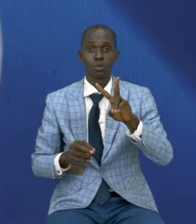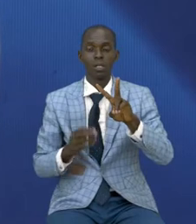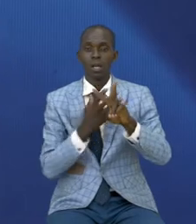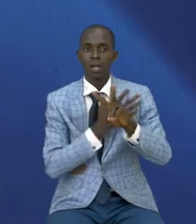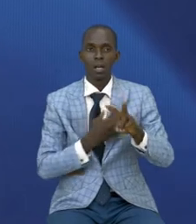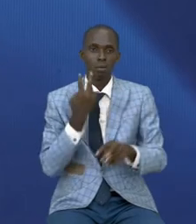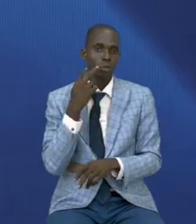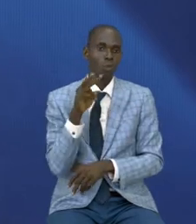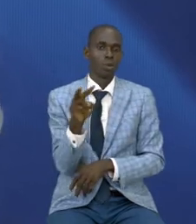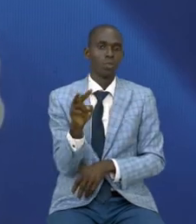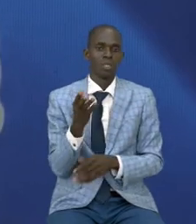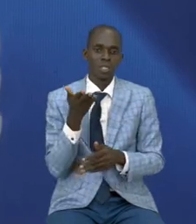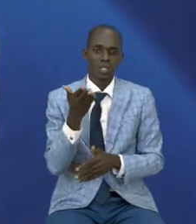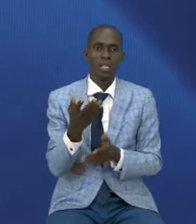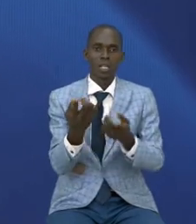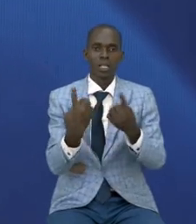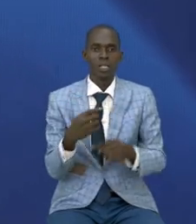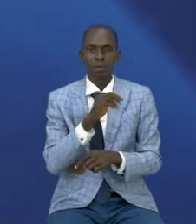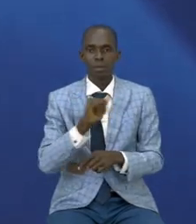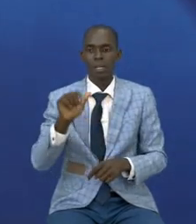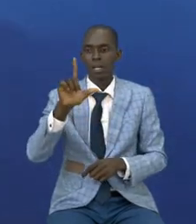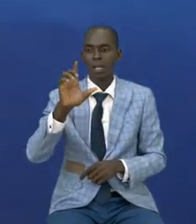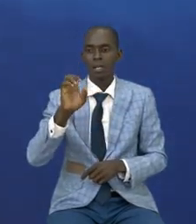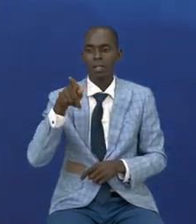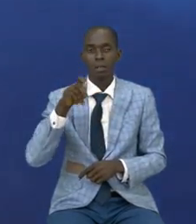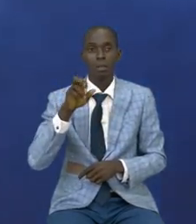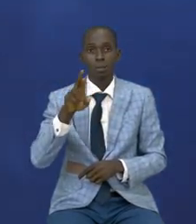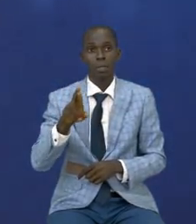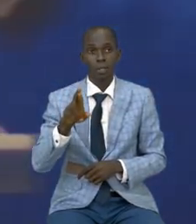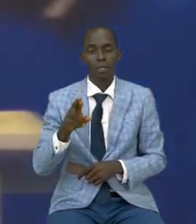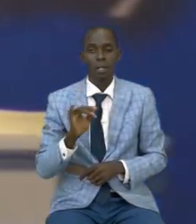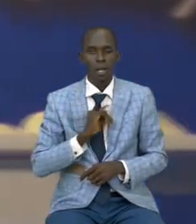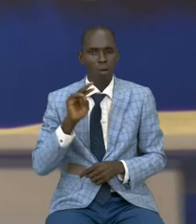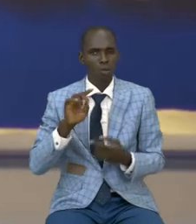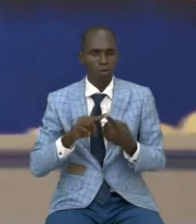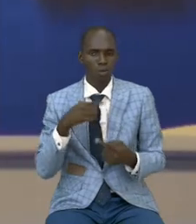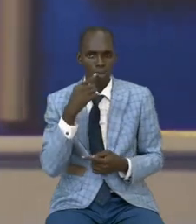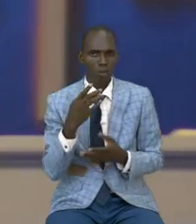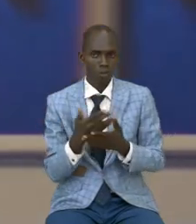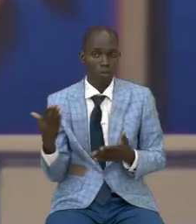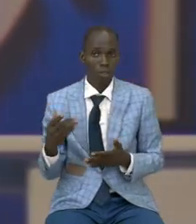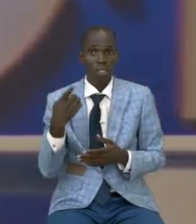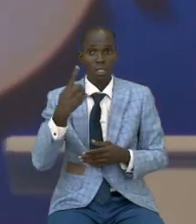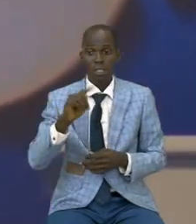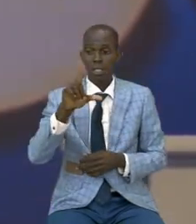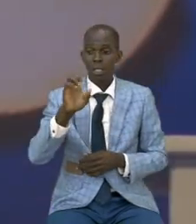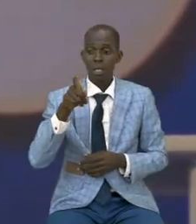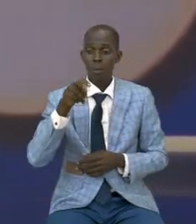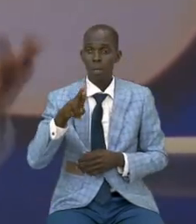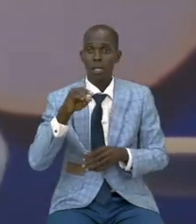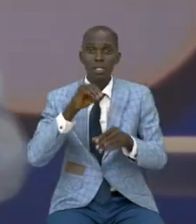there came a leper i need to tell you the lepers in israel even in many communities now